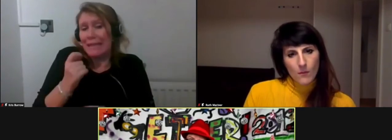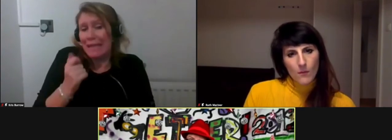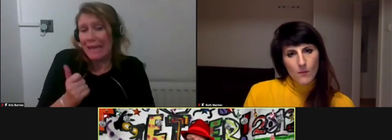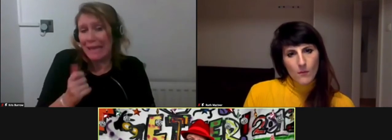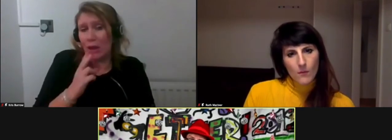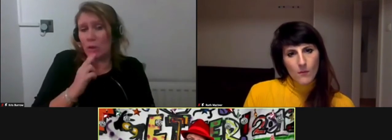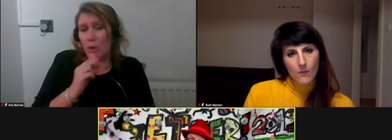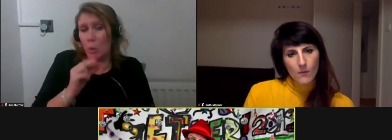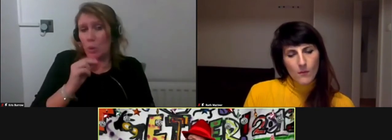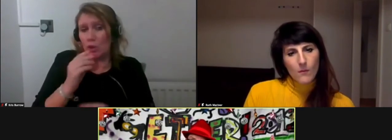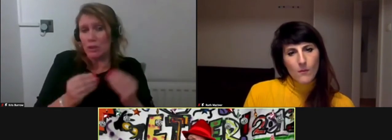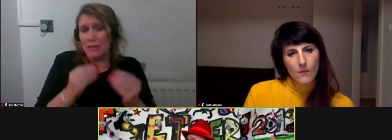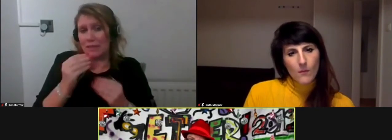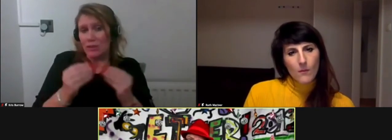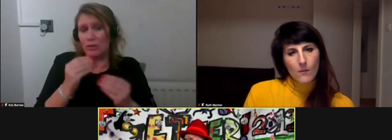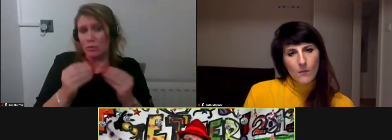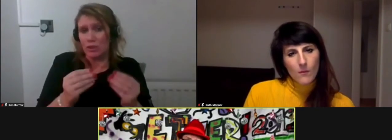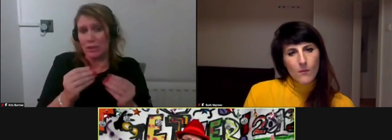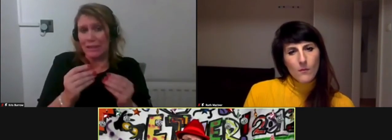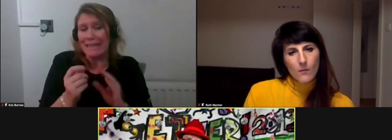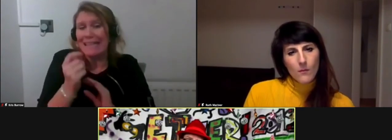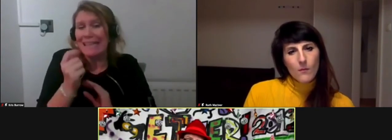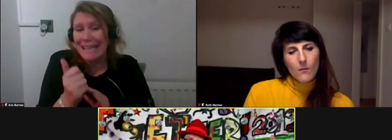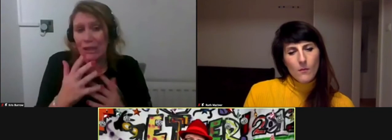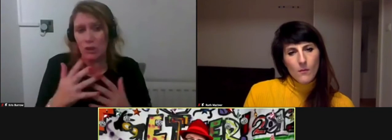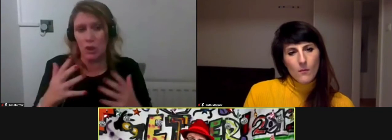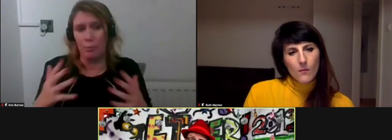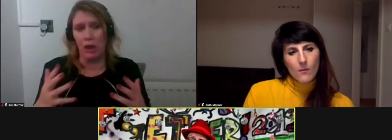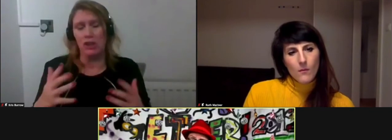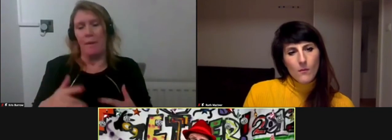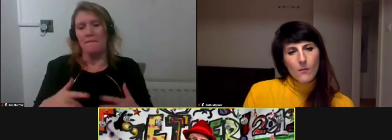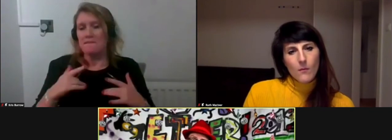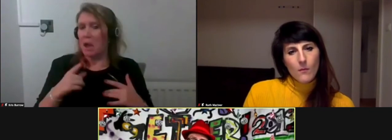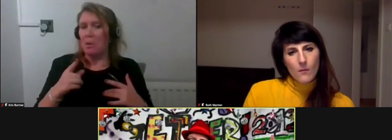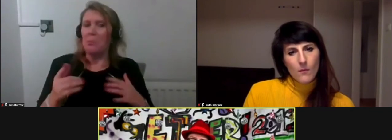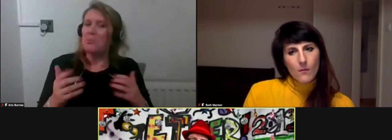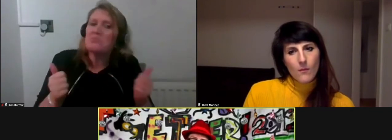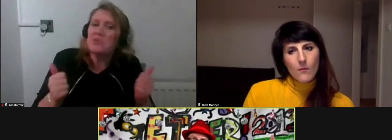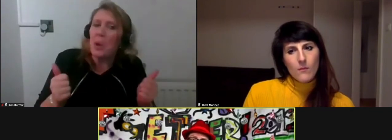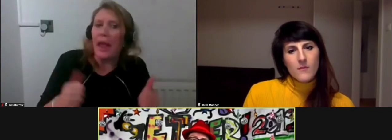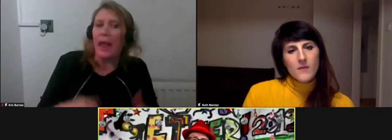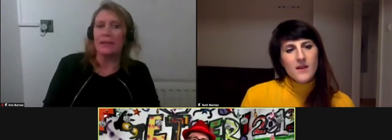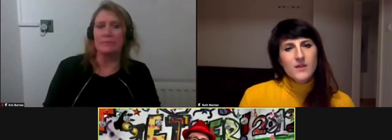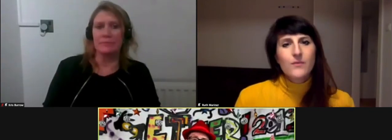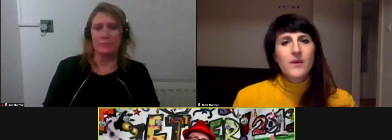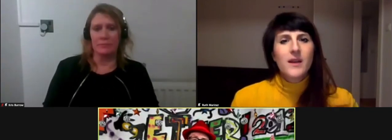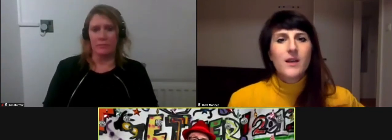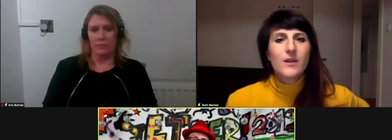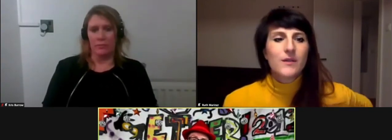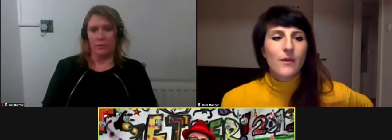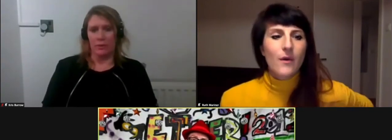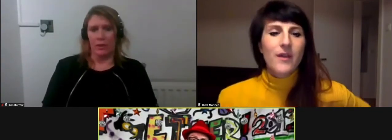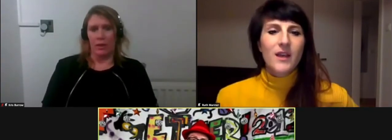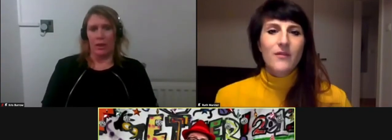a decent balance, so thank you for that ceiling. That's really useful, thank you